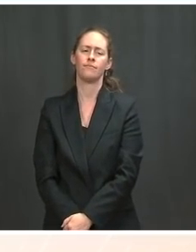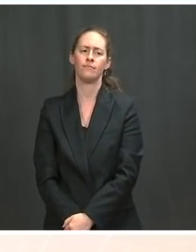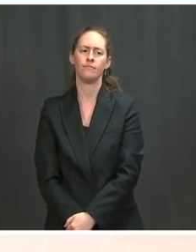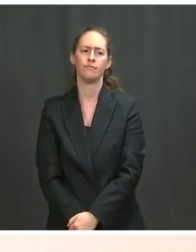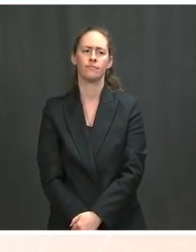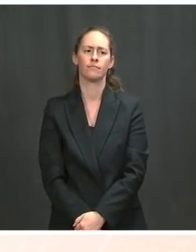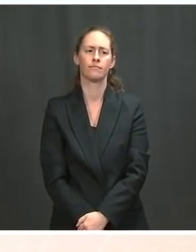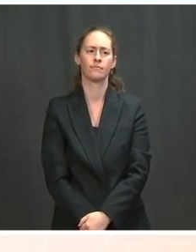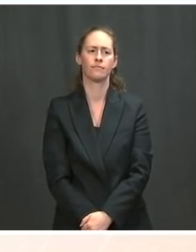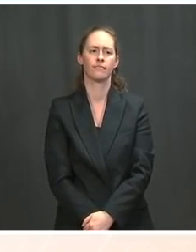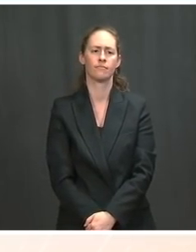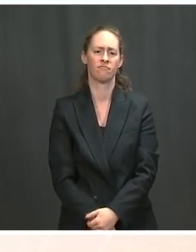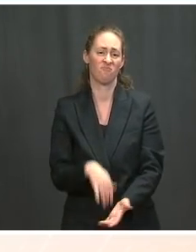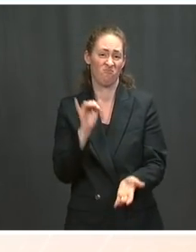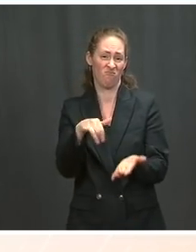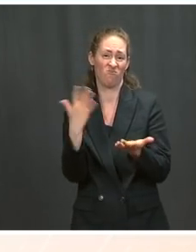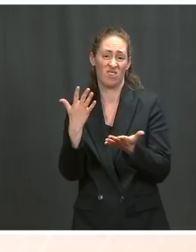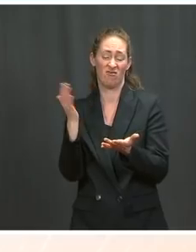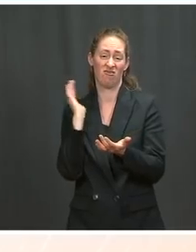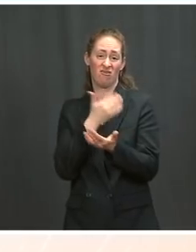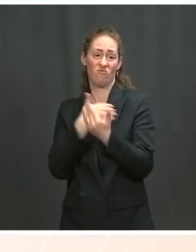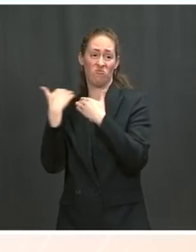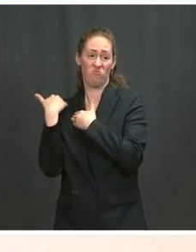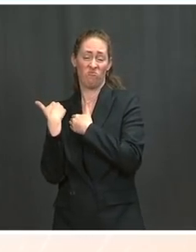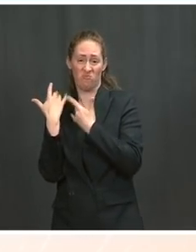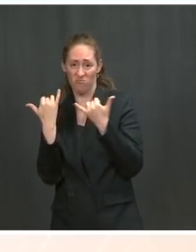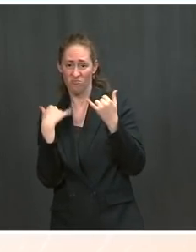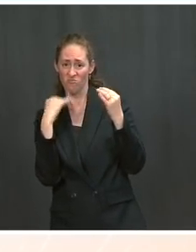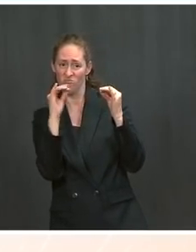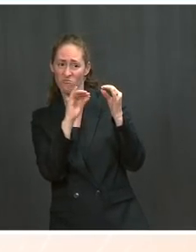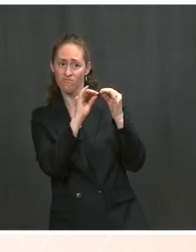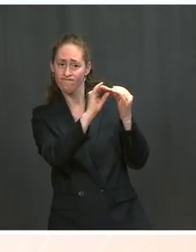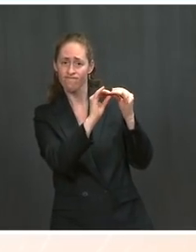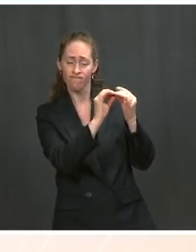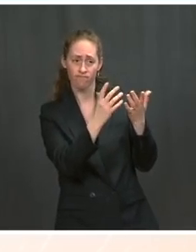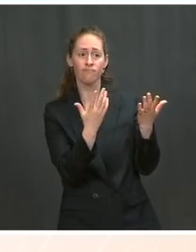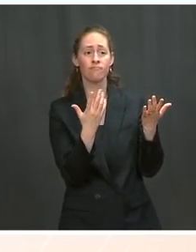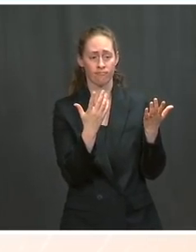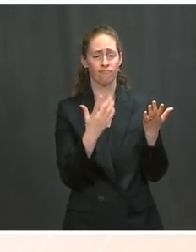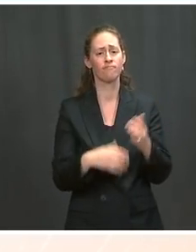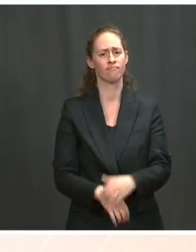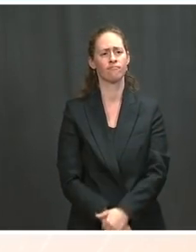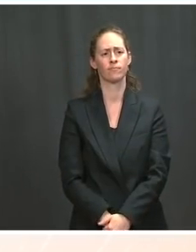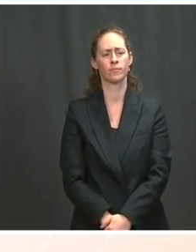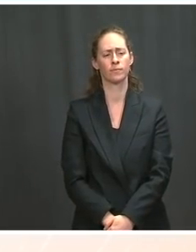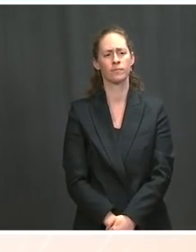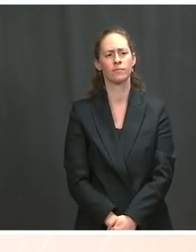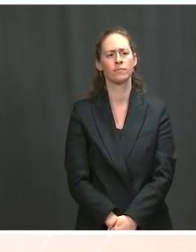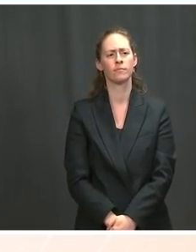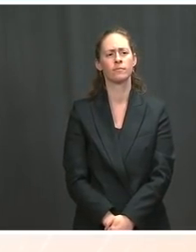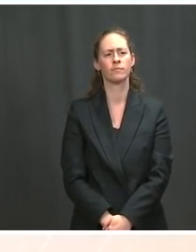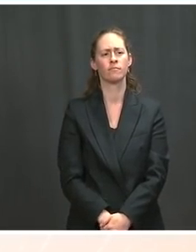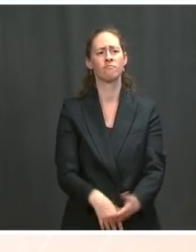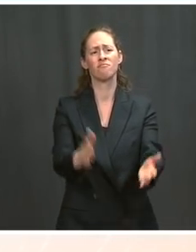but that should not diminish the fact that any loss of life is a tragedy. And that's what we would convey. The Press: And on a very different topic: